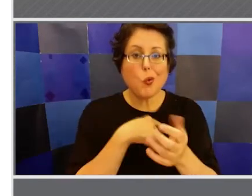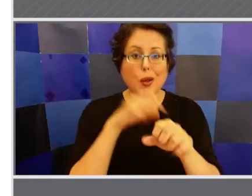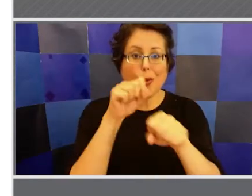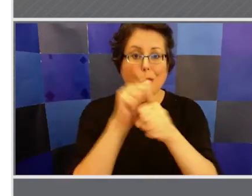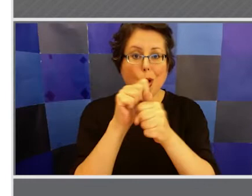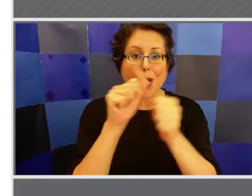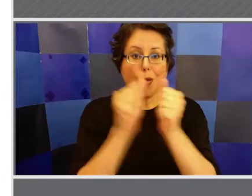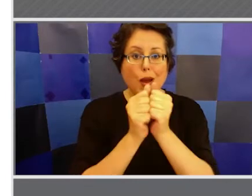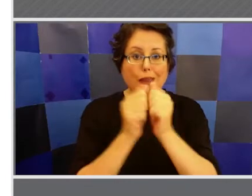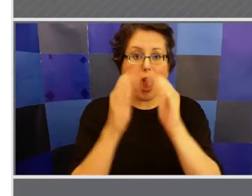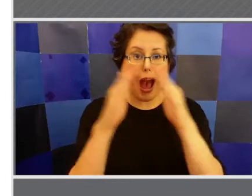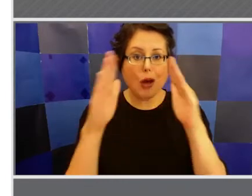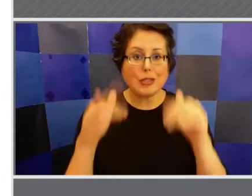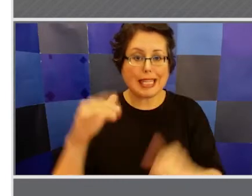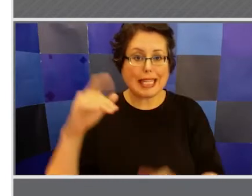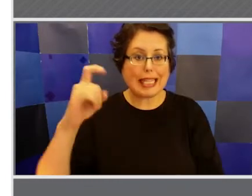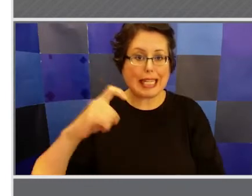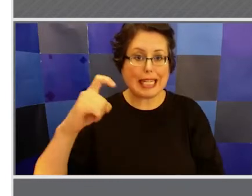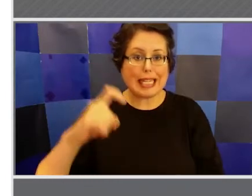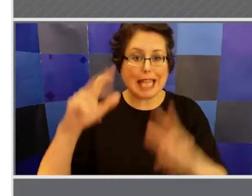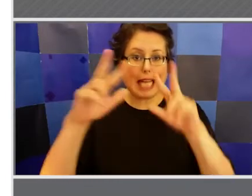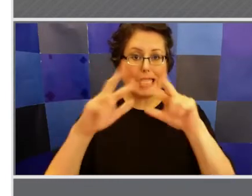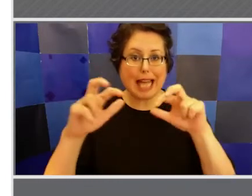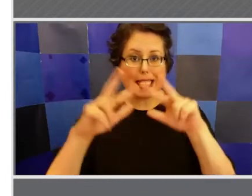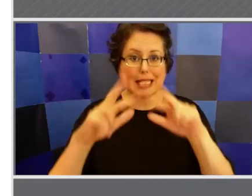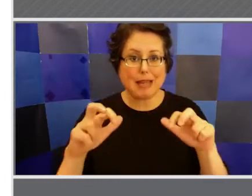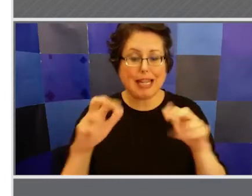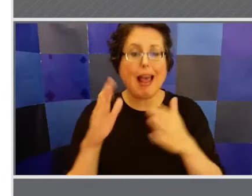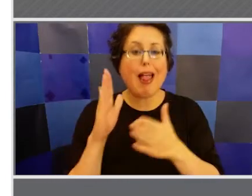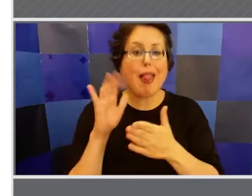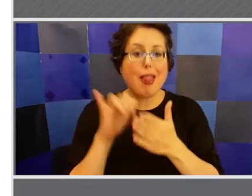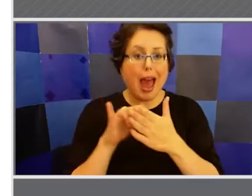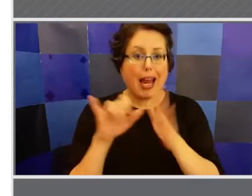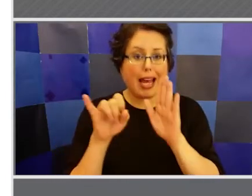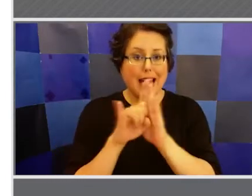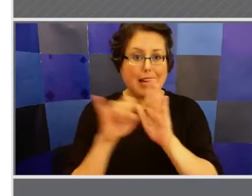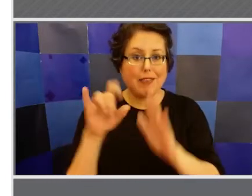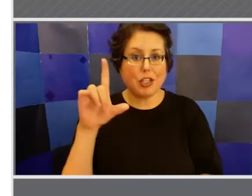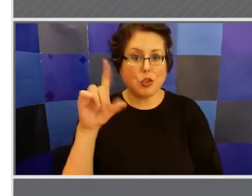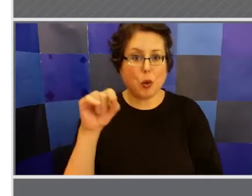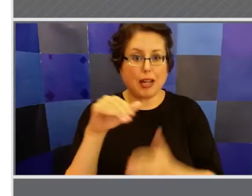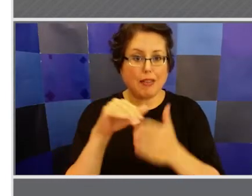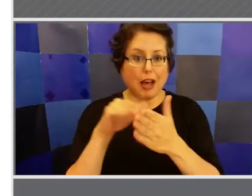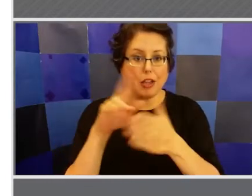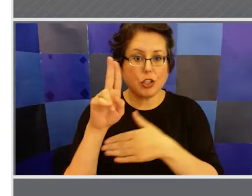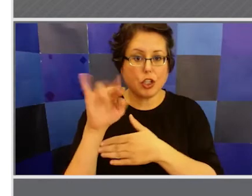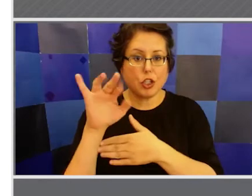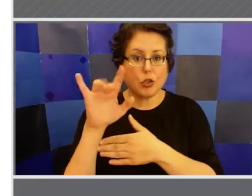housing needs assessment which initially identified the 20,000 unit gap and affordable housing,